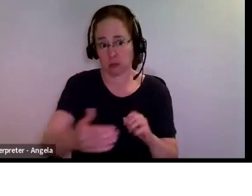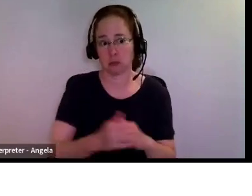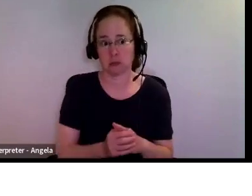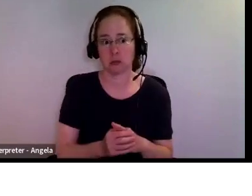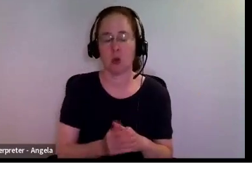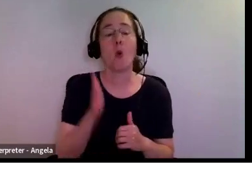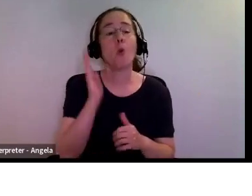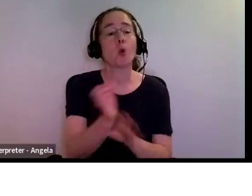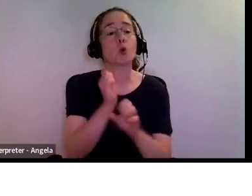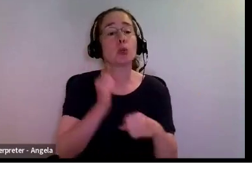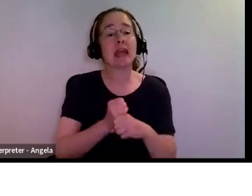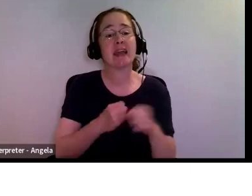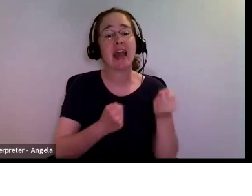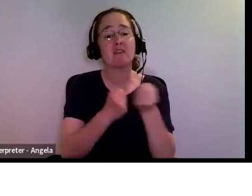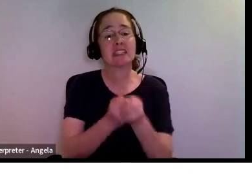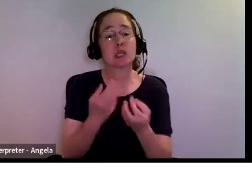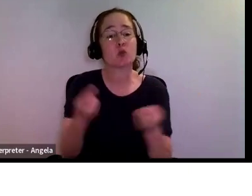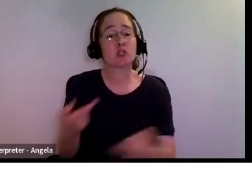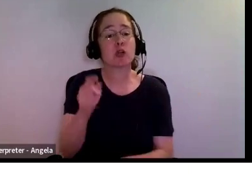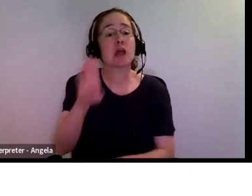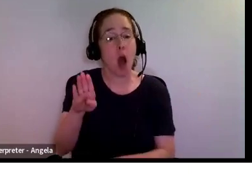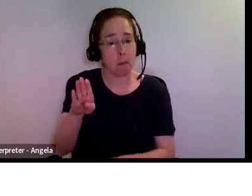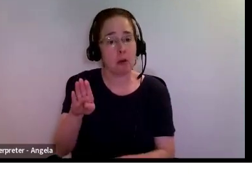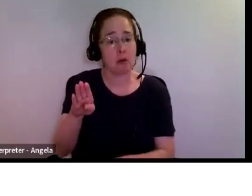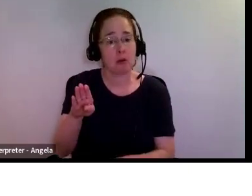an advocacy resource hub that will be publicly available to